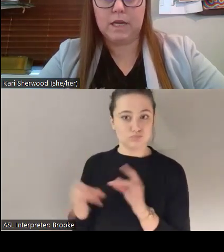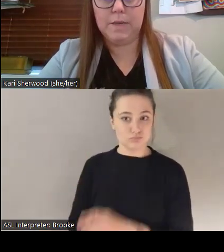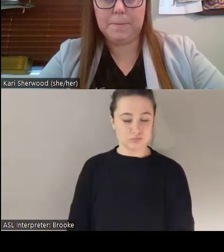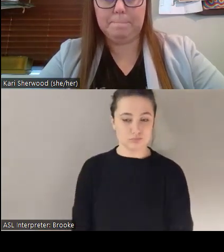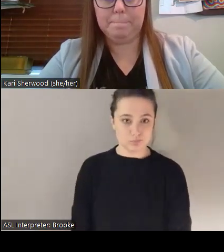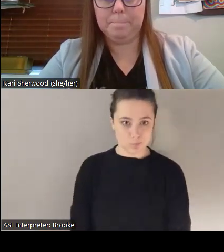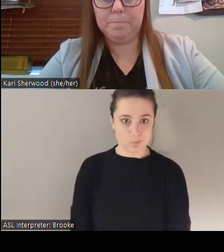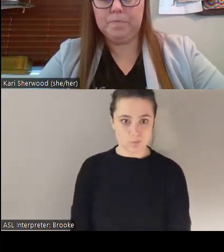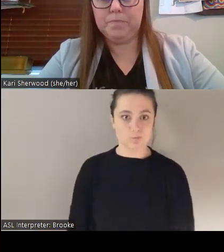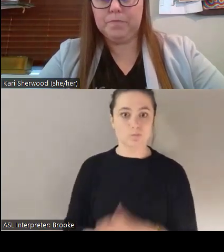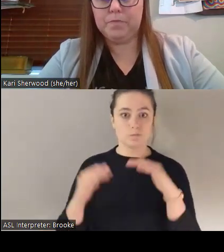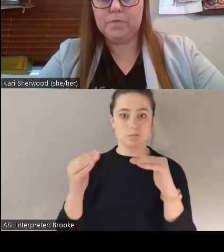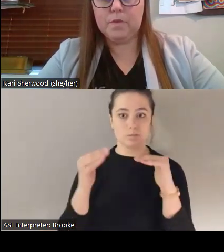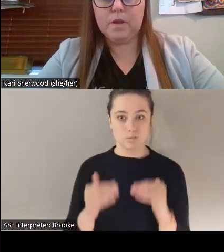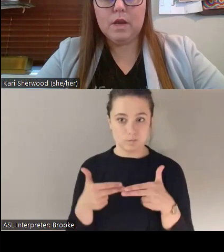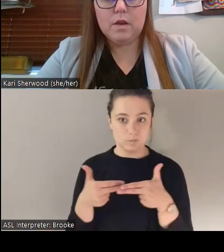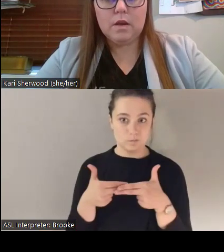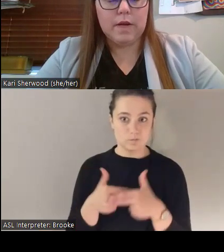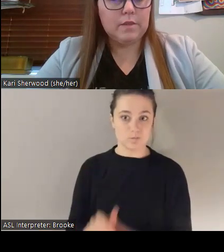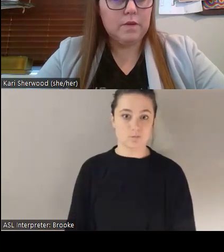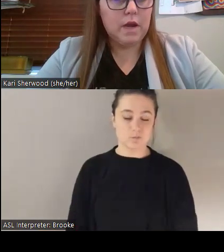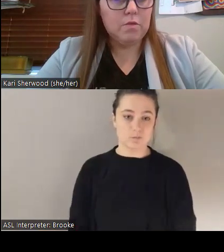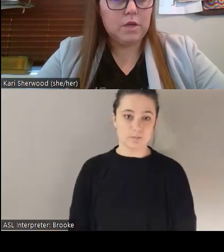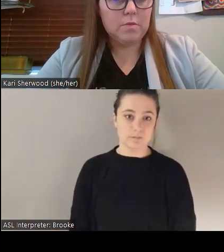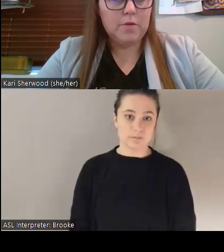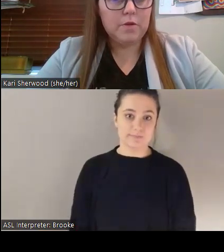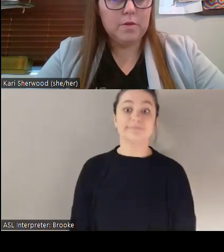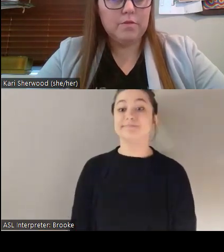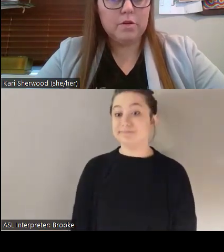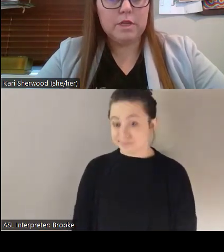Next slide. All right. So now we'll talk about neurodiversity